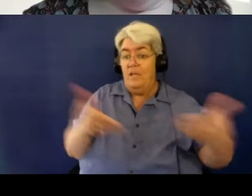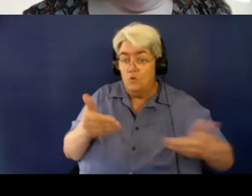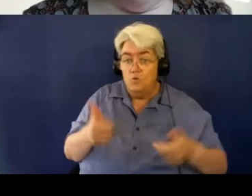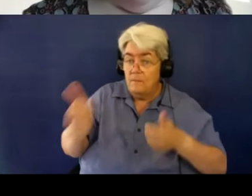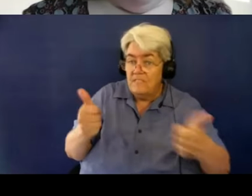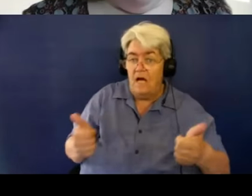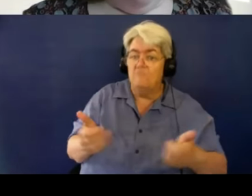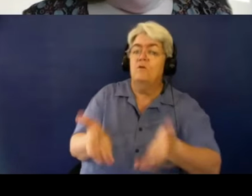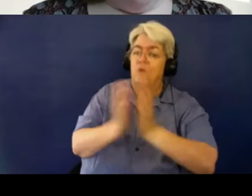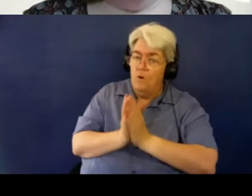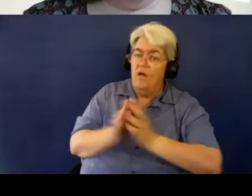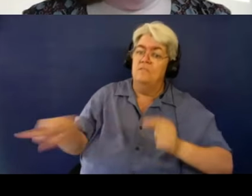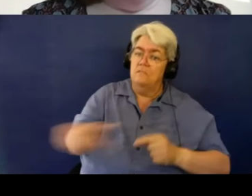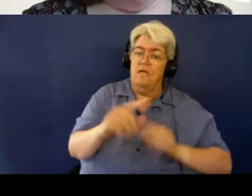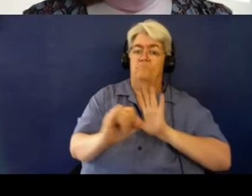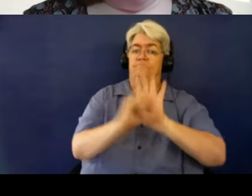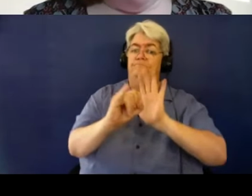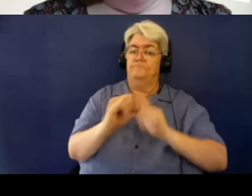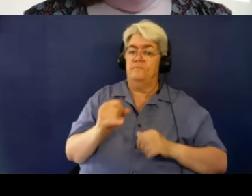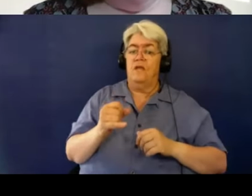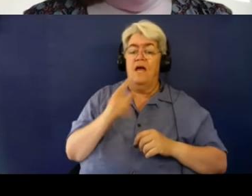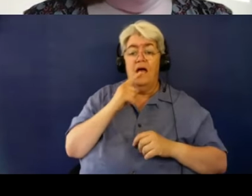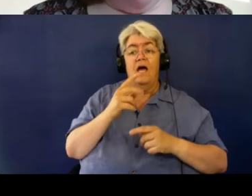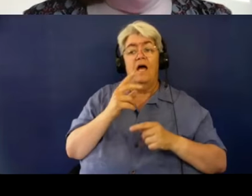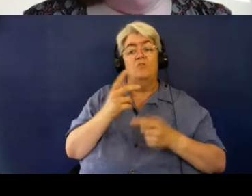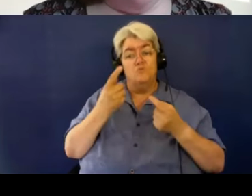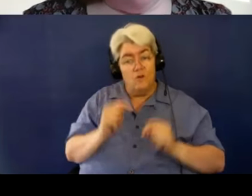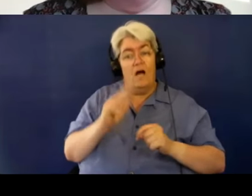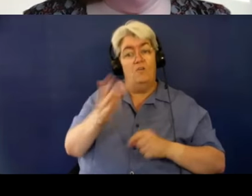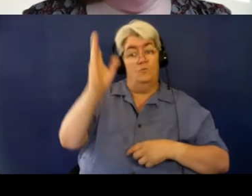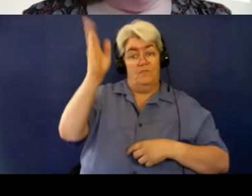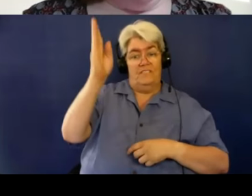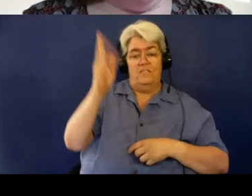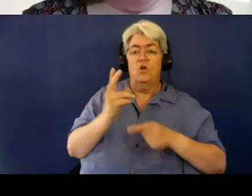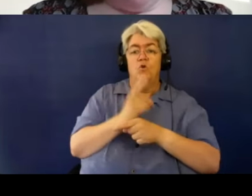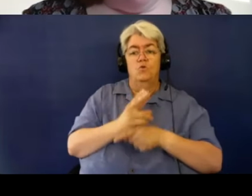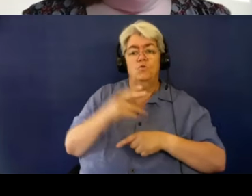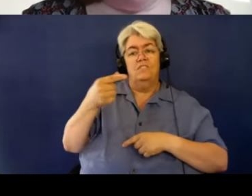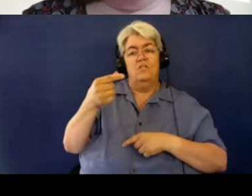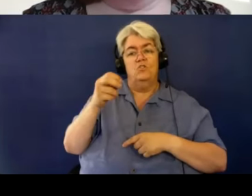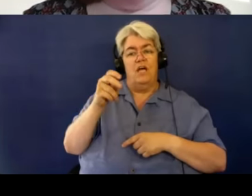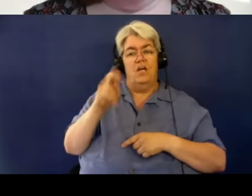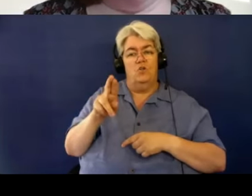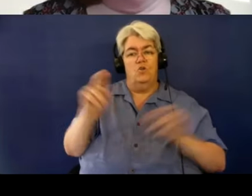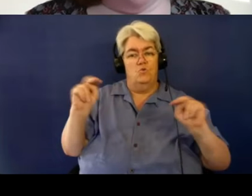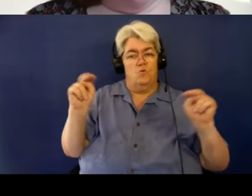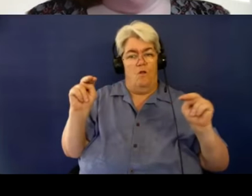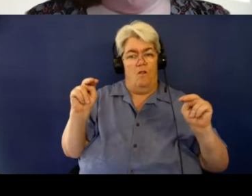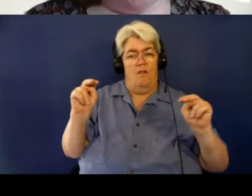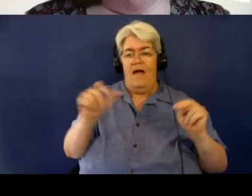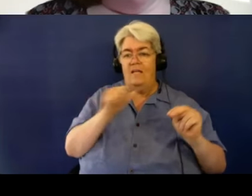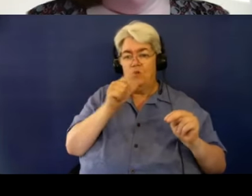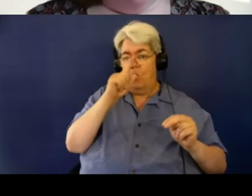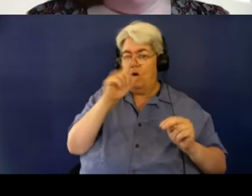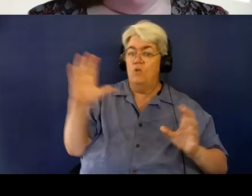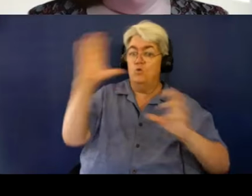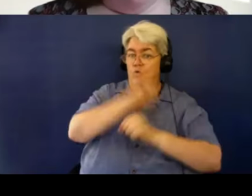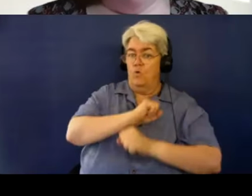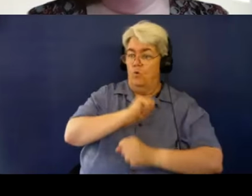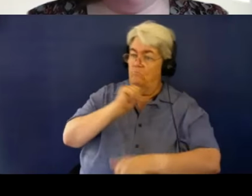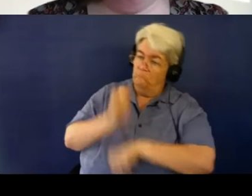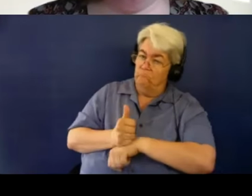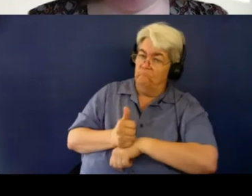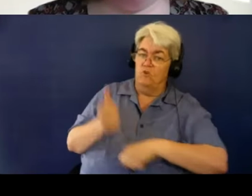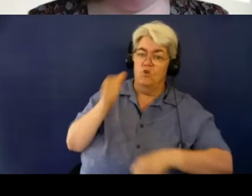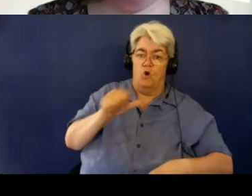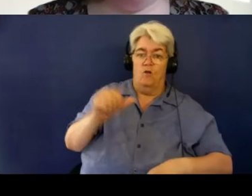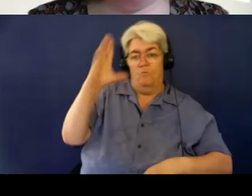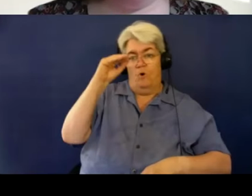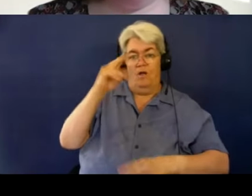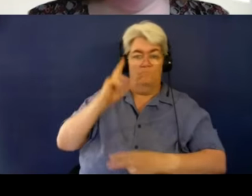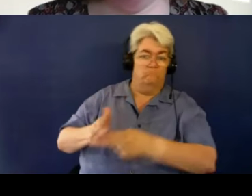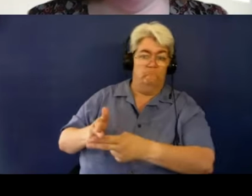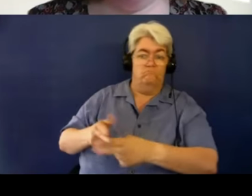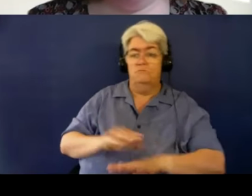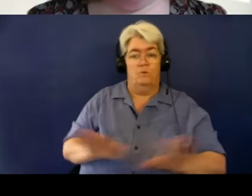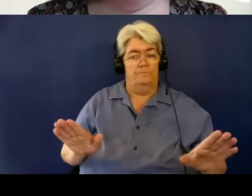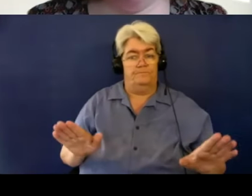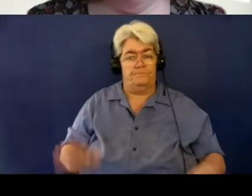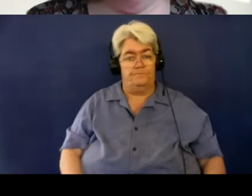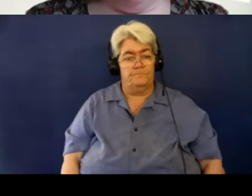Always use gender-neutral language in your presentations and never make assumptions about someone's gender identity.